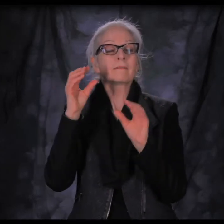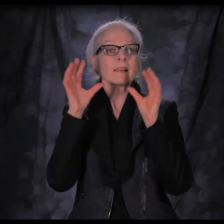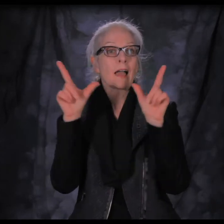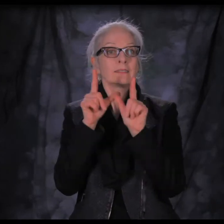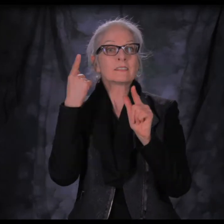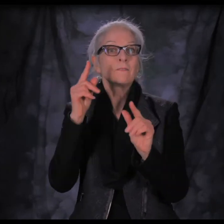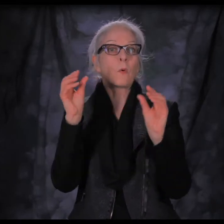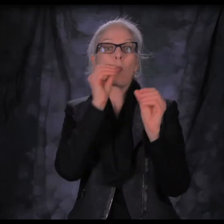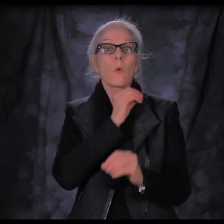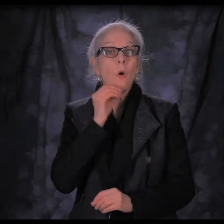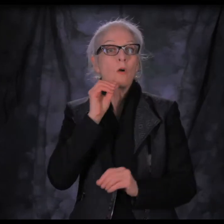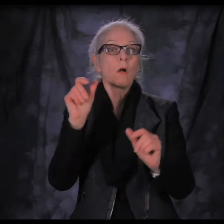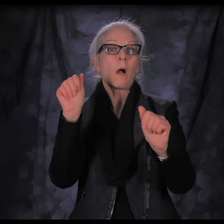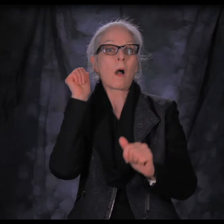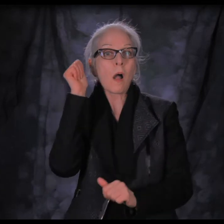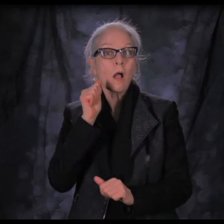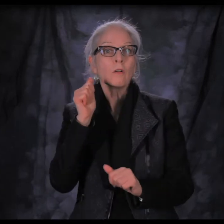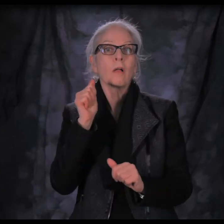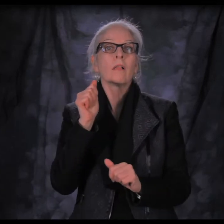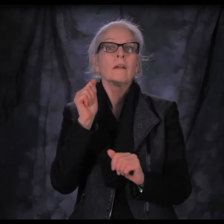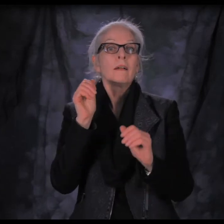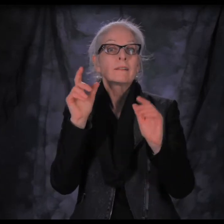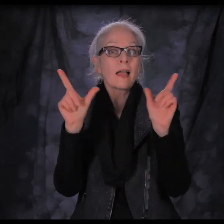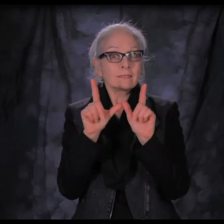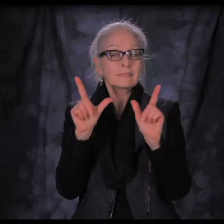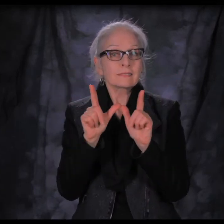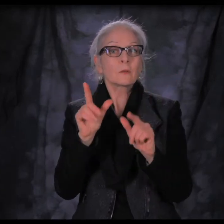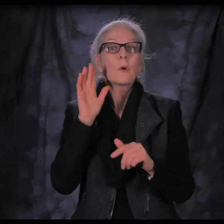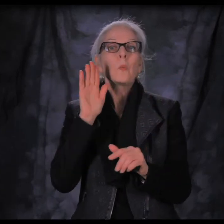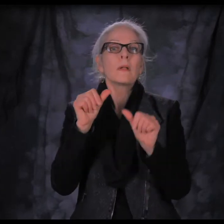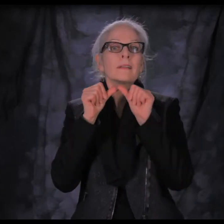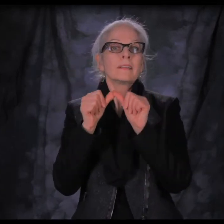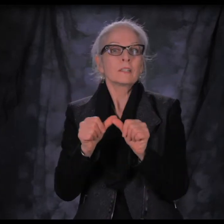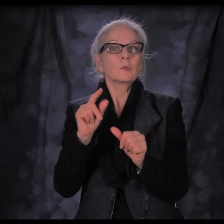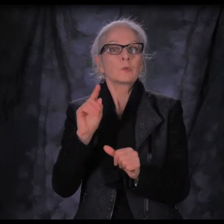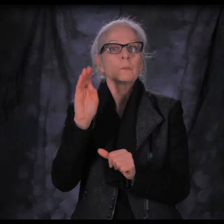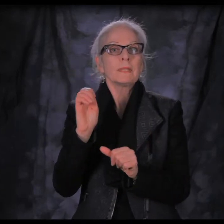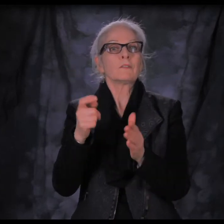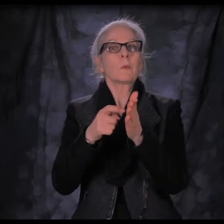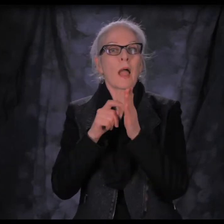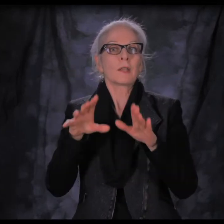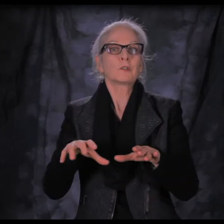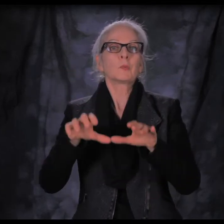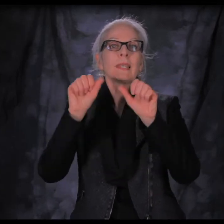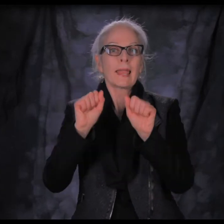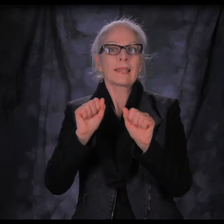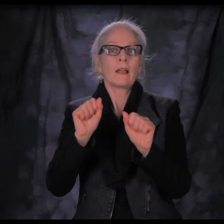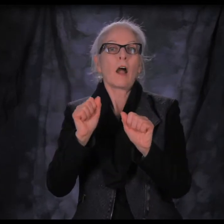New Teacher of the Deaf and Hard of Hearing candidates seeking the designation for Oral/Aural Licensure are still required to take the Foundations